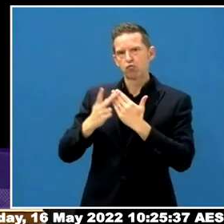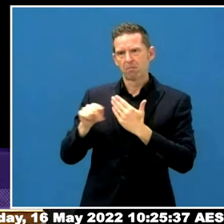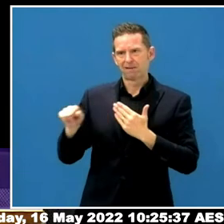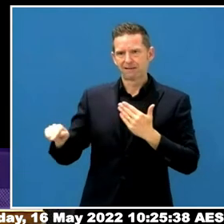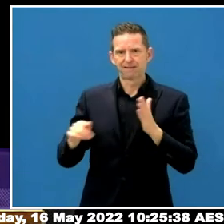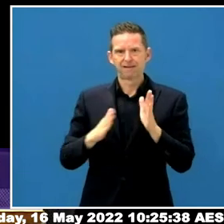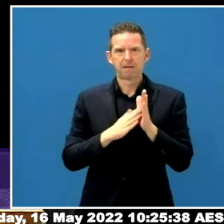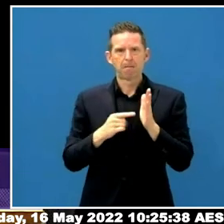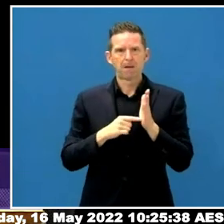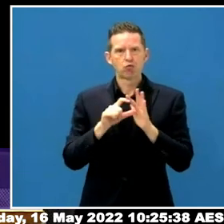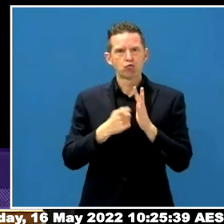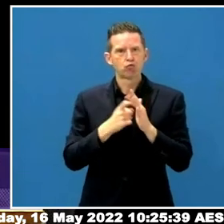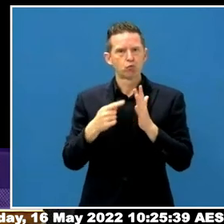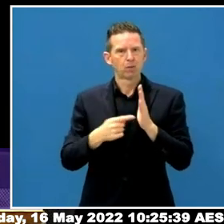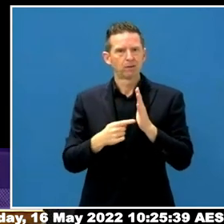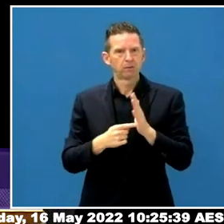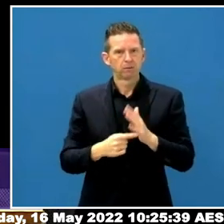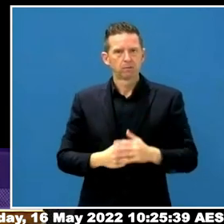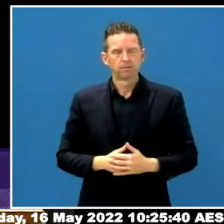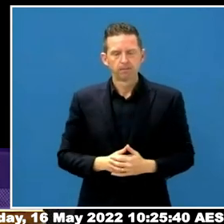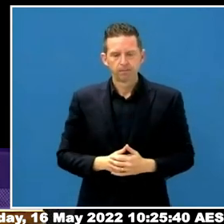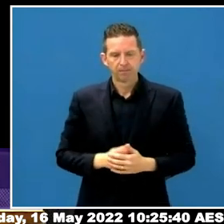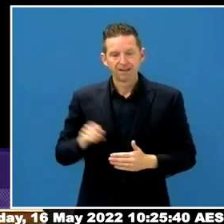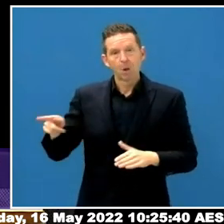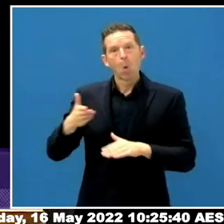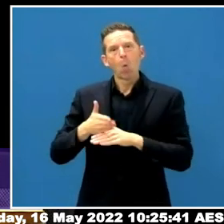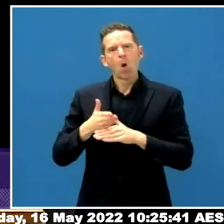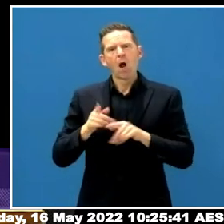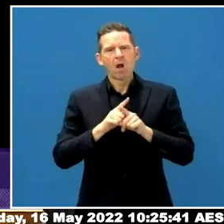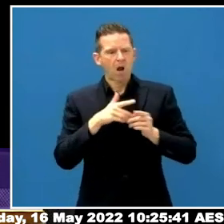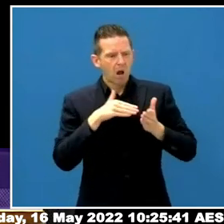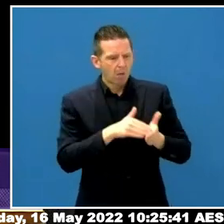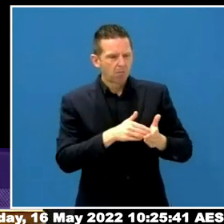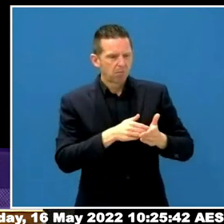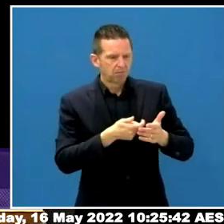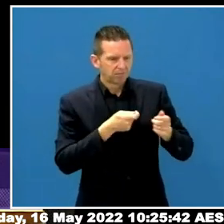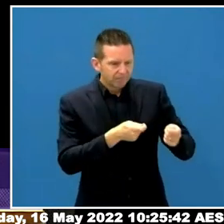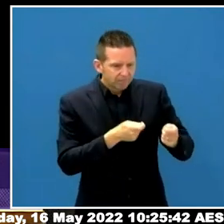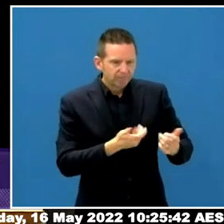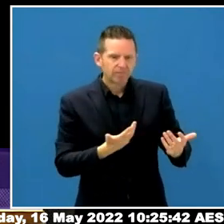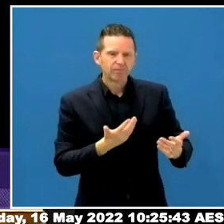Among his duties, he provided personal care to participants in the day program, both at